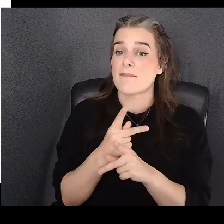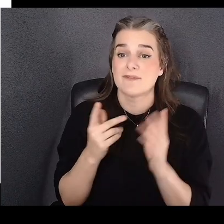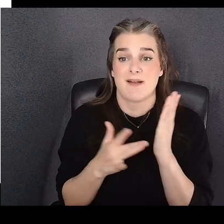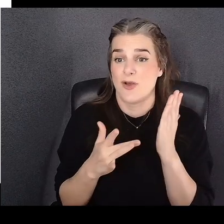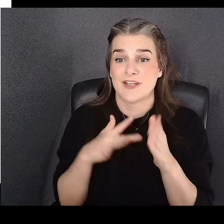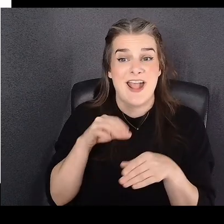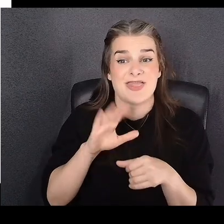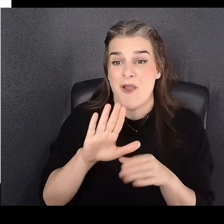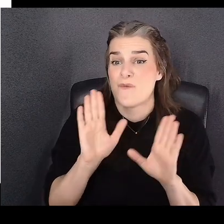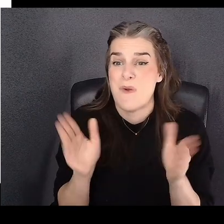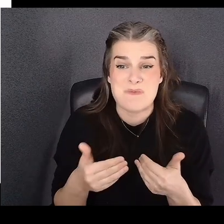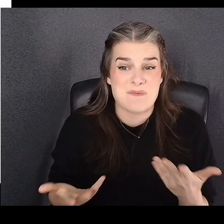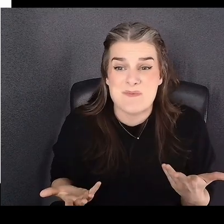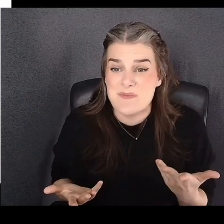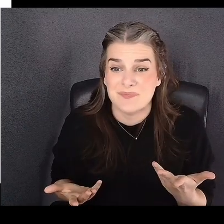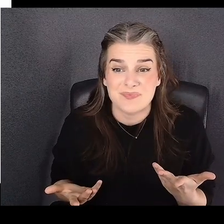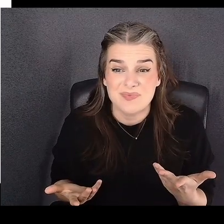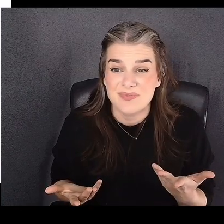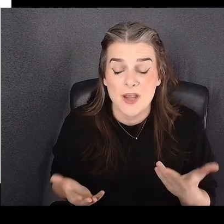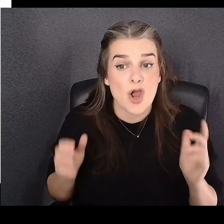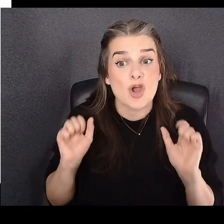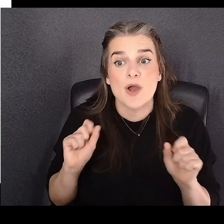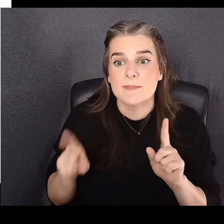And it could just be as simple as an adaptive call bell or something like that.